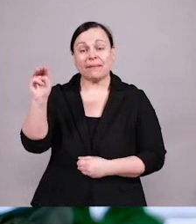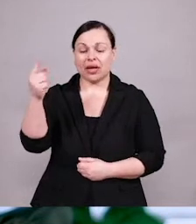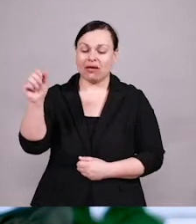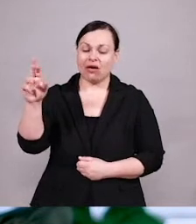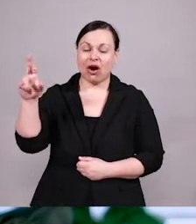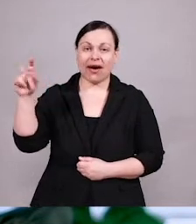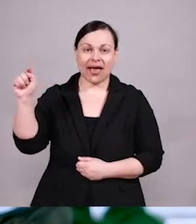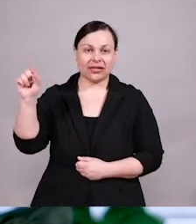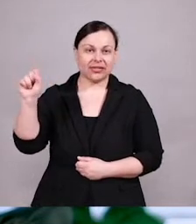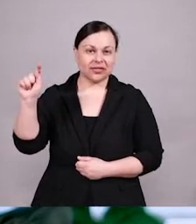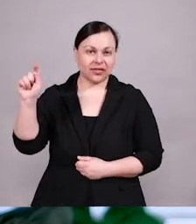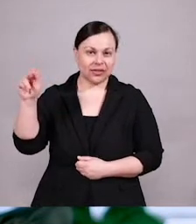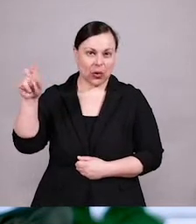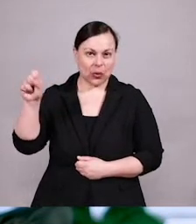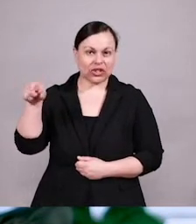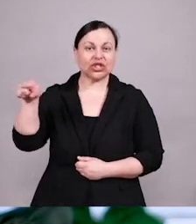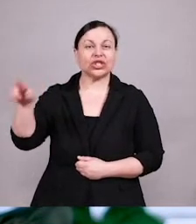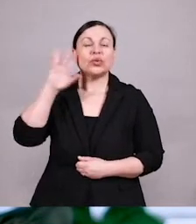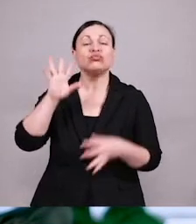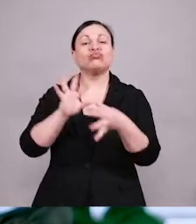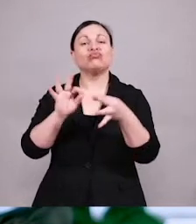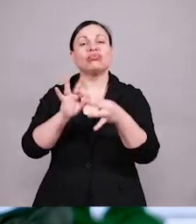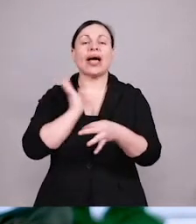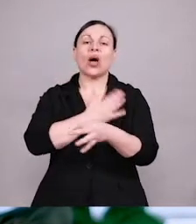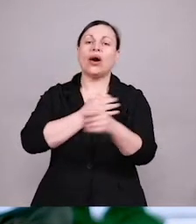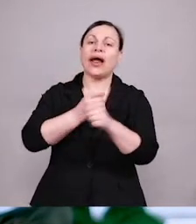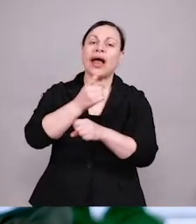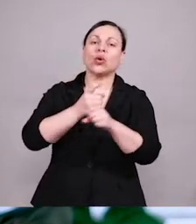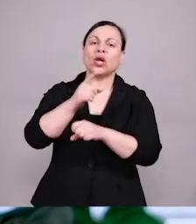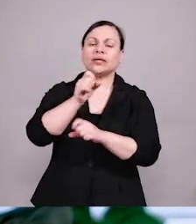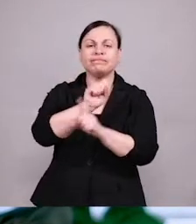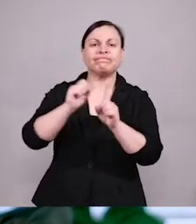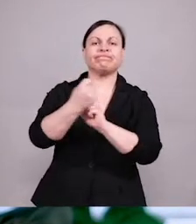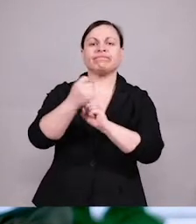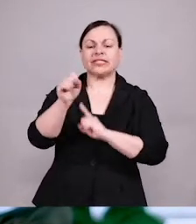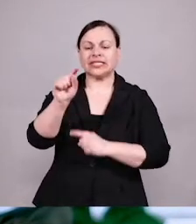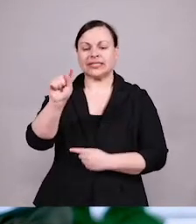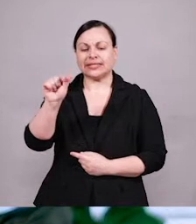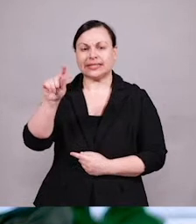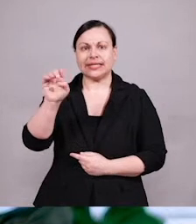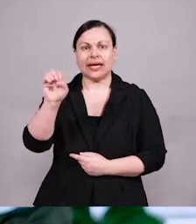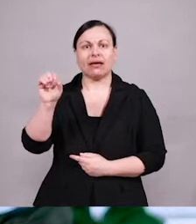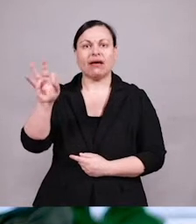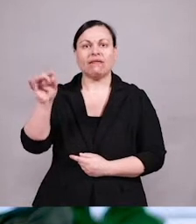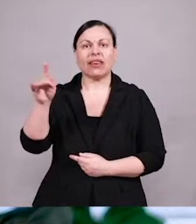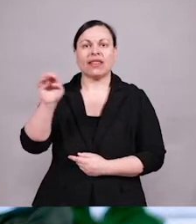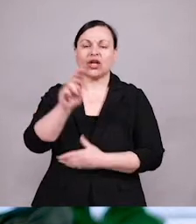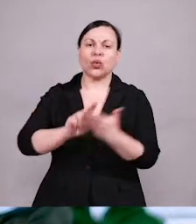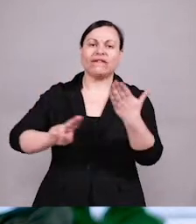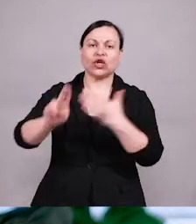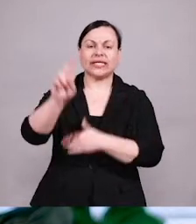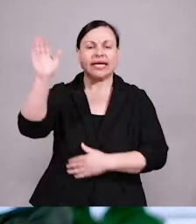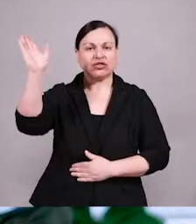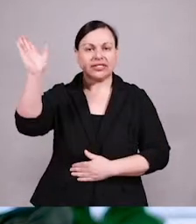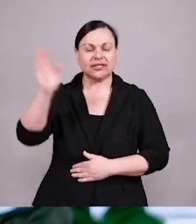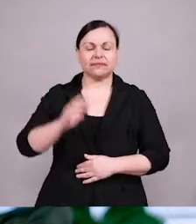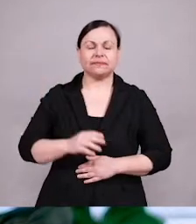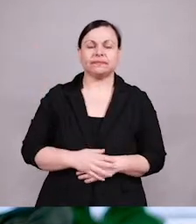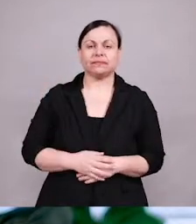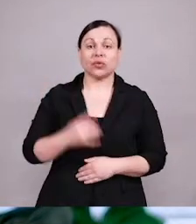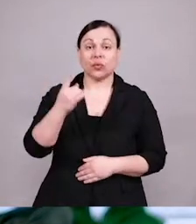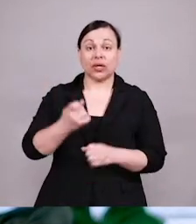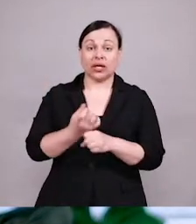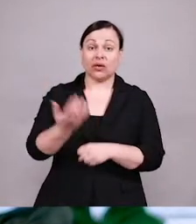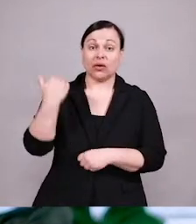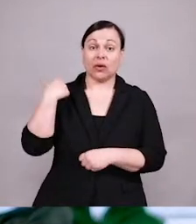as she delivers our Annual State of the University Address. A year ago, few of us in our wildest dreams